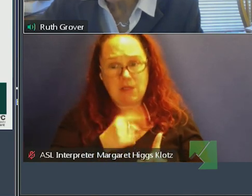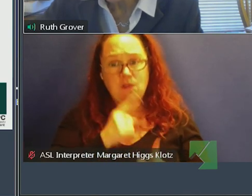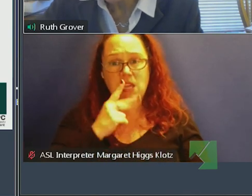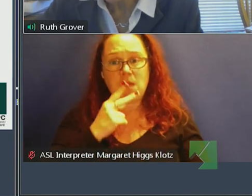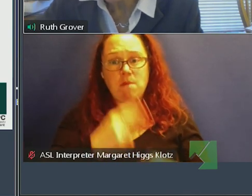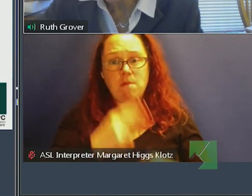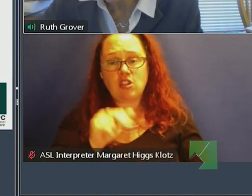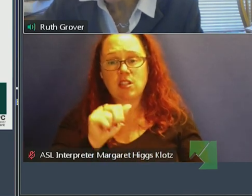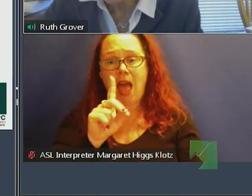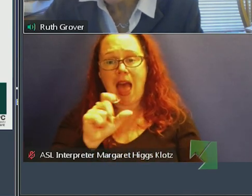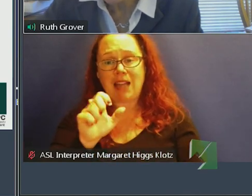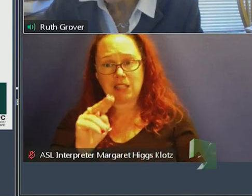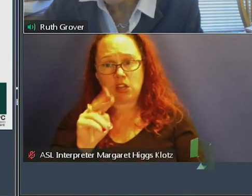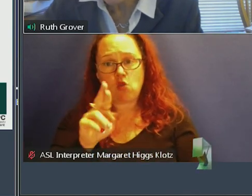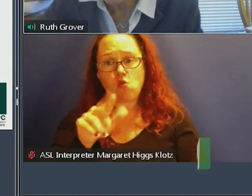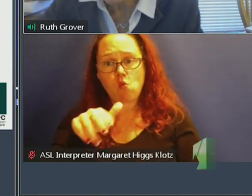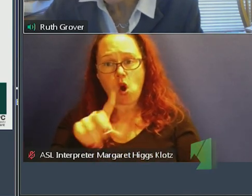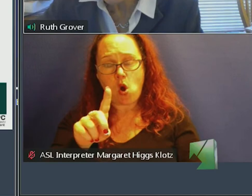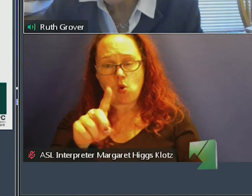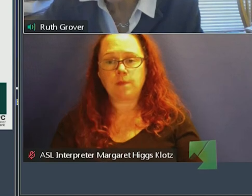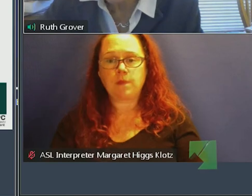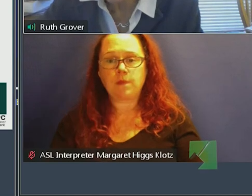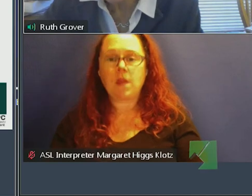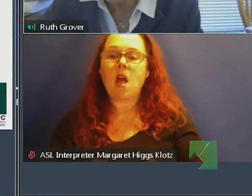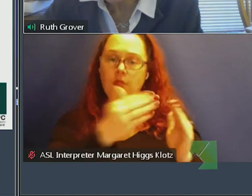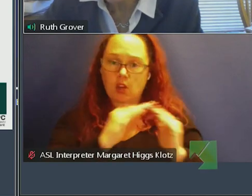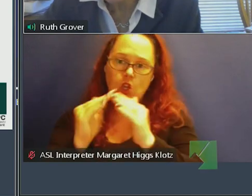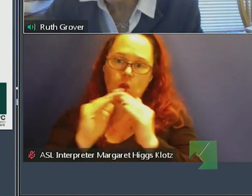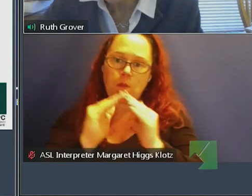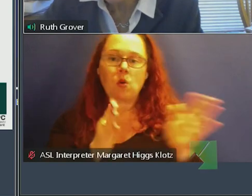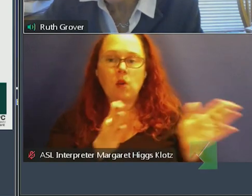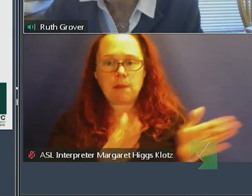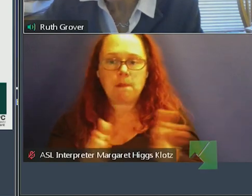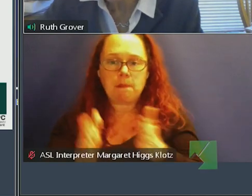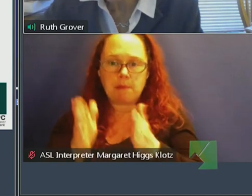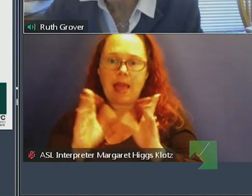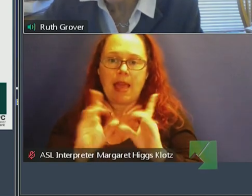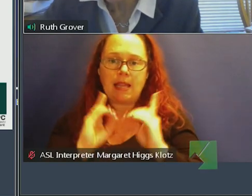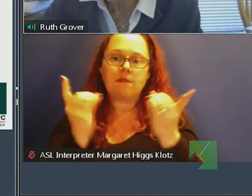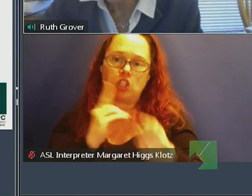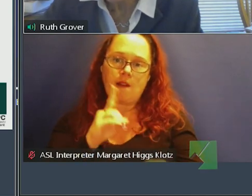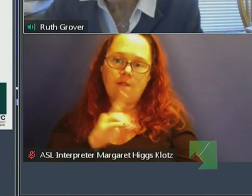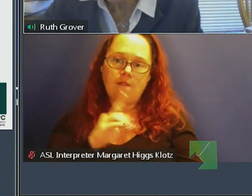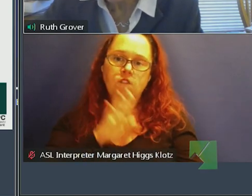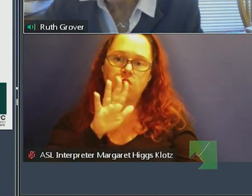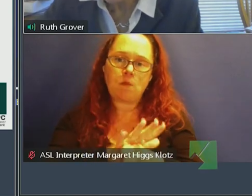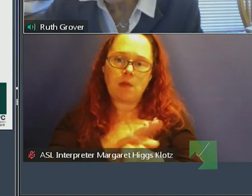This was confirmed by the community planning division of MNC PPC and the memorandum dated June 18, 2019,